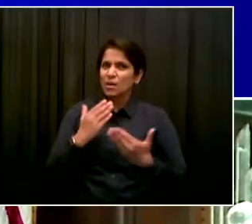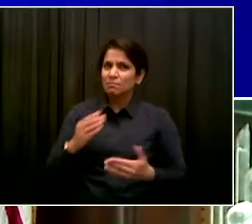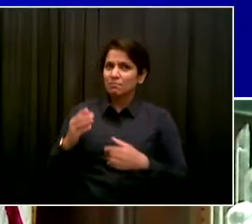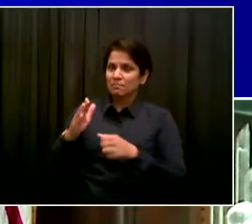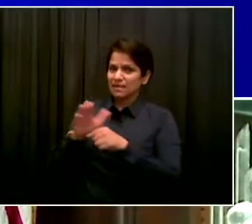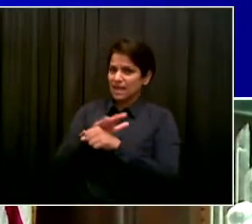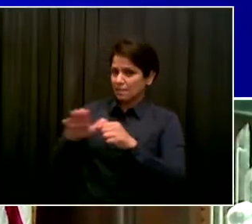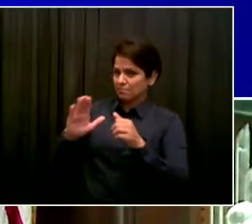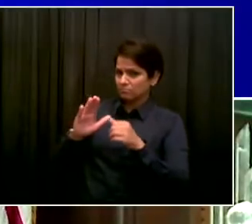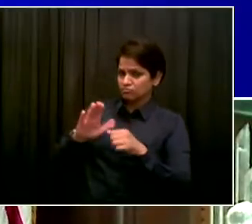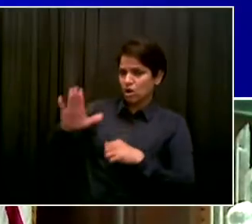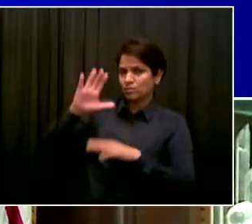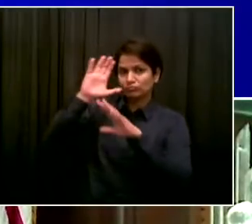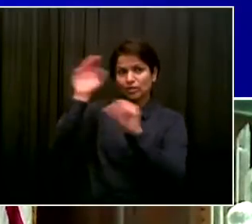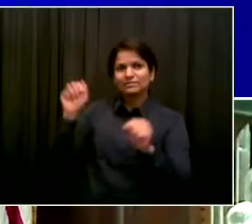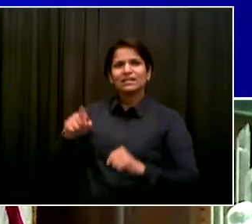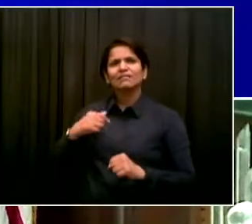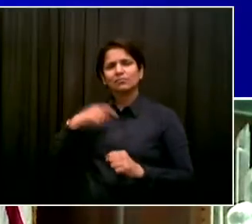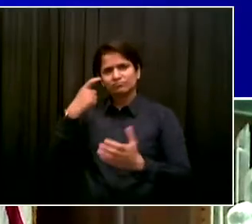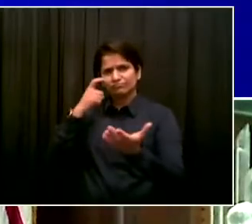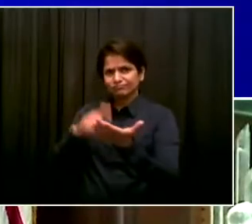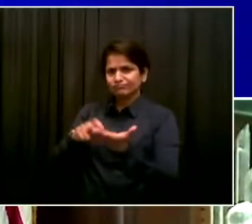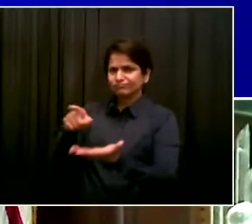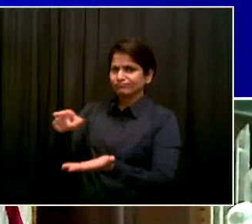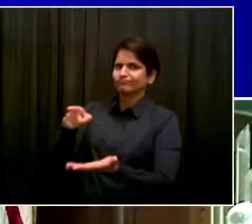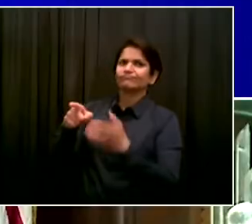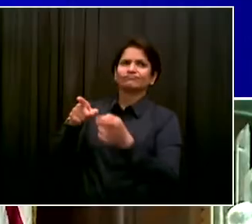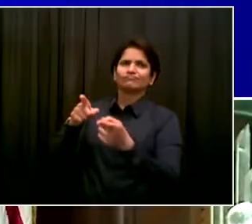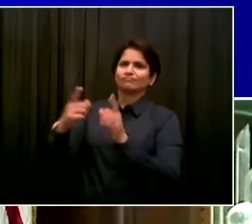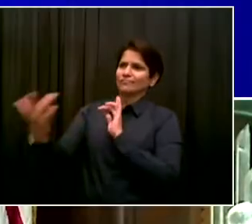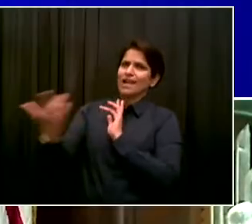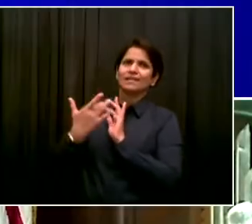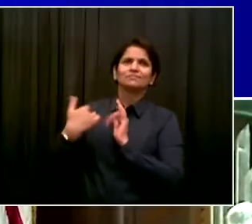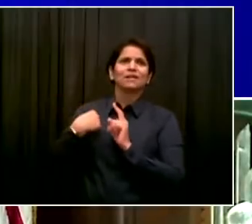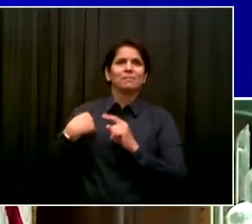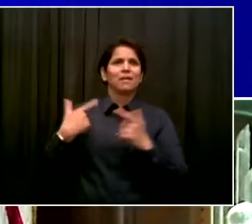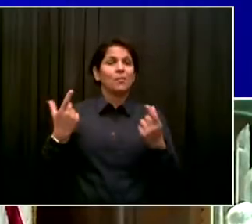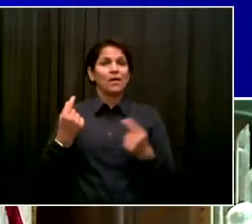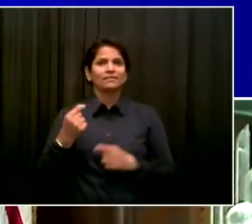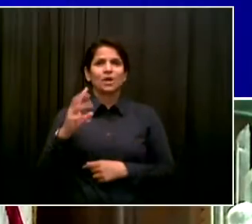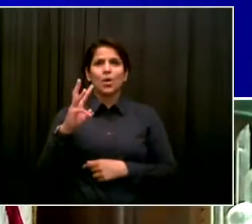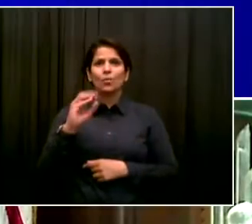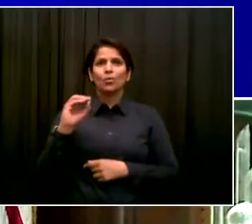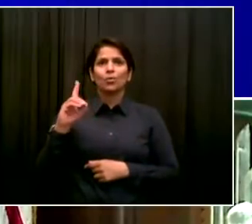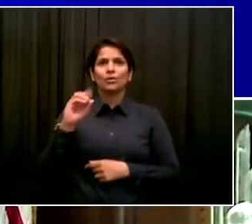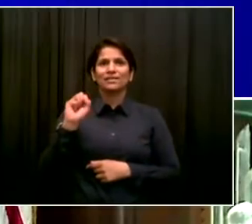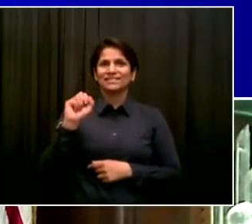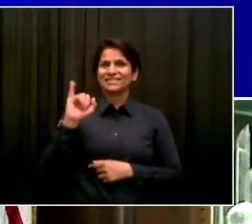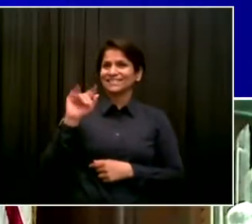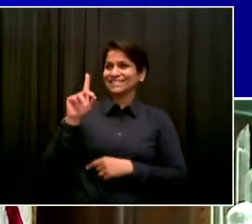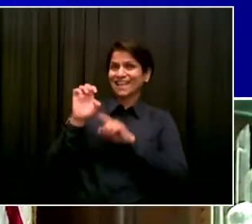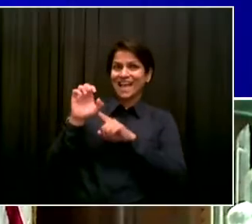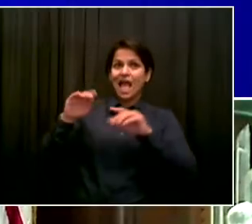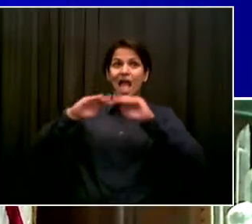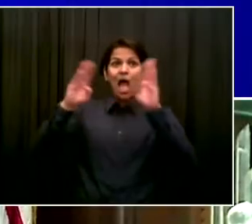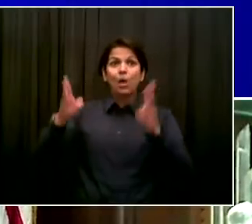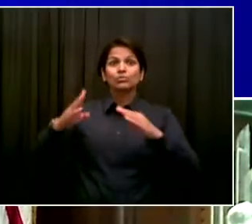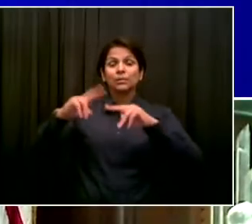SUPPORT OF R OU COMMUNITY. THANK YOU,